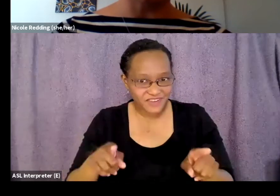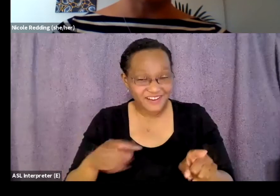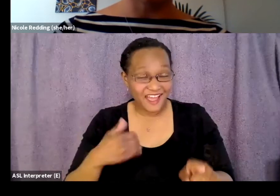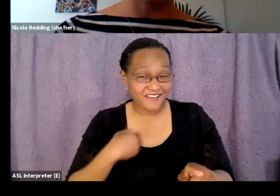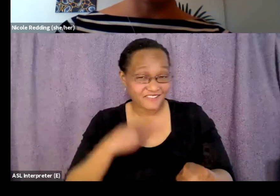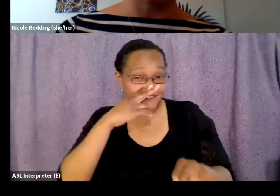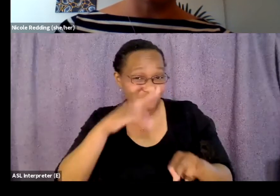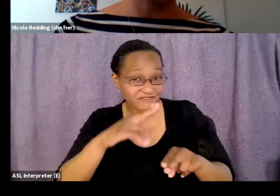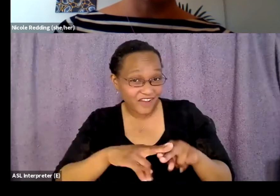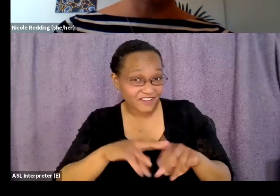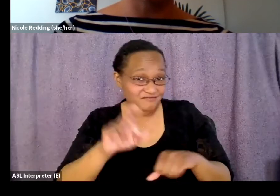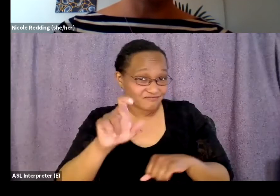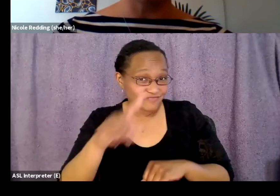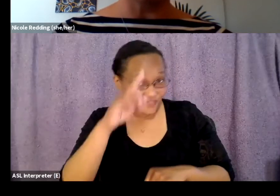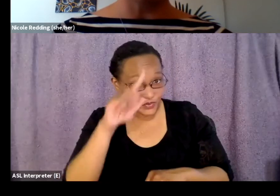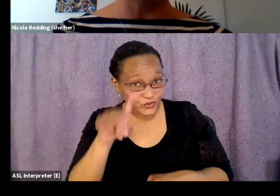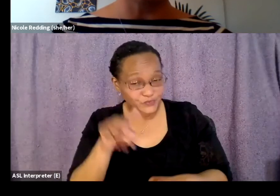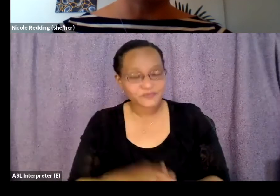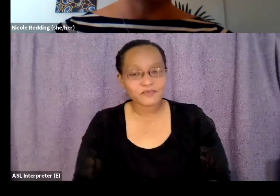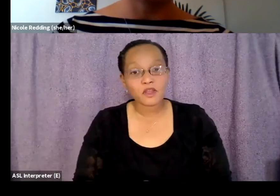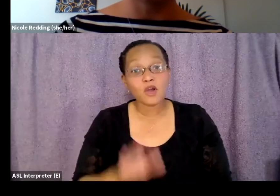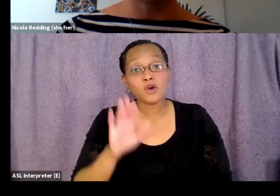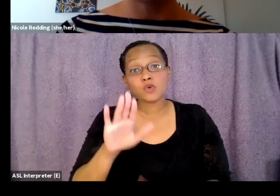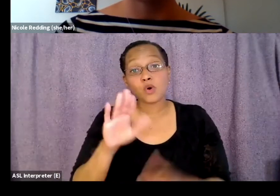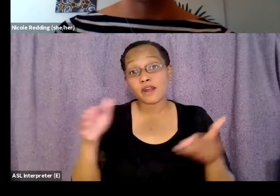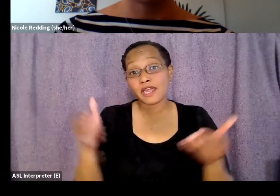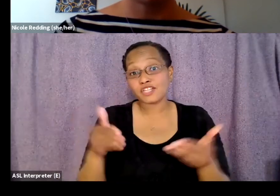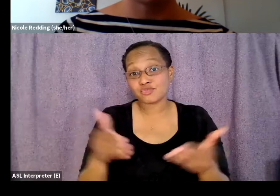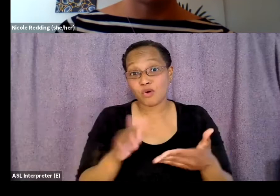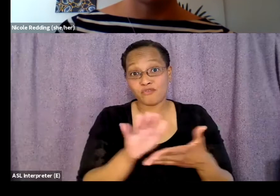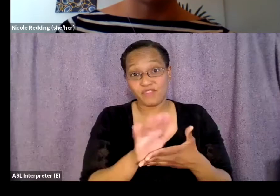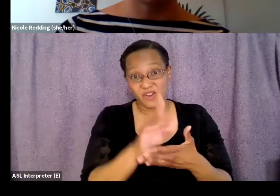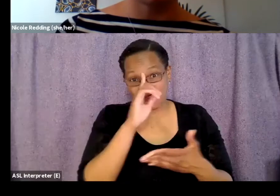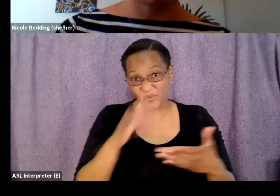Azaleah Goose (she/they): In your intro video for this event, you mentioned cheesecake do